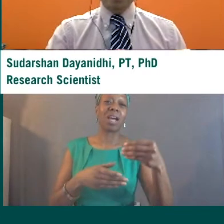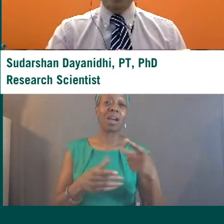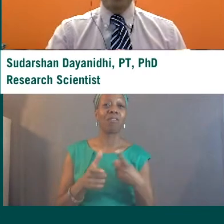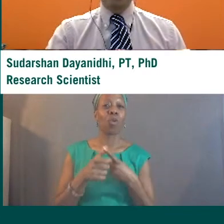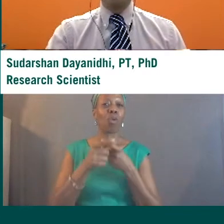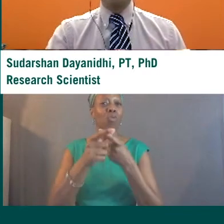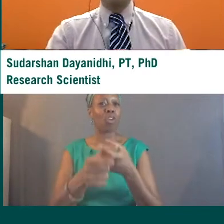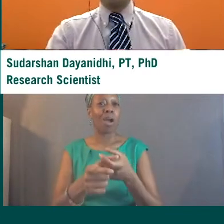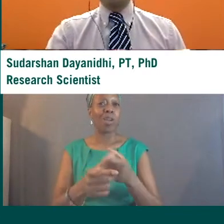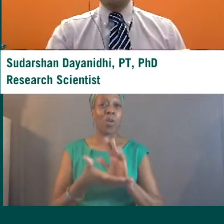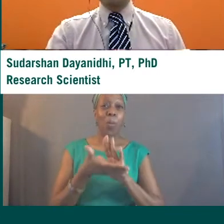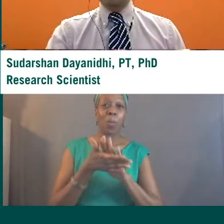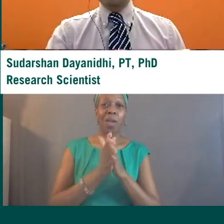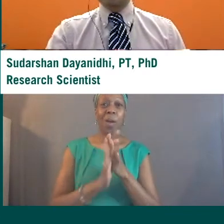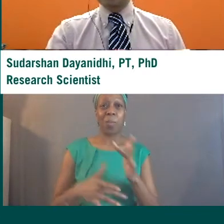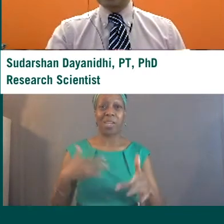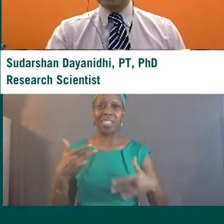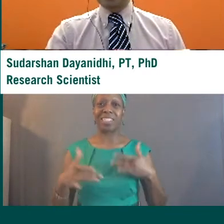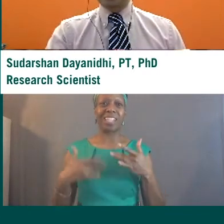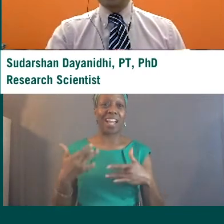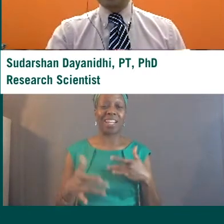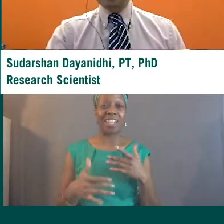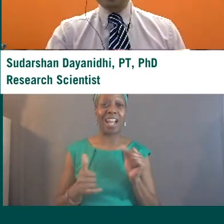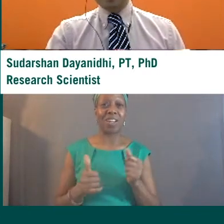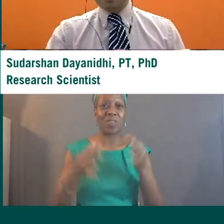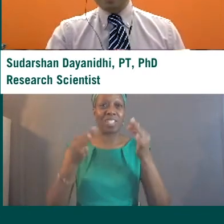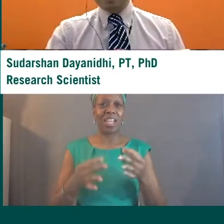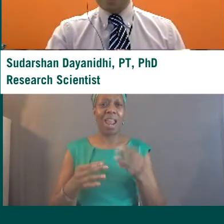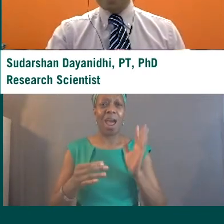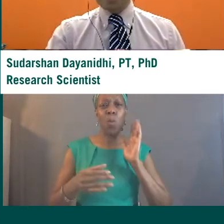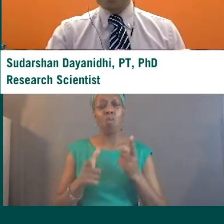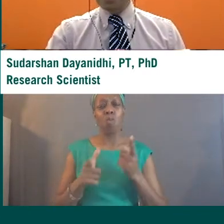and all kinds of other things that human beings have been doing forever.